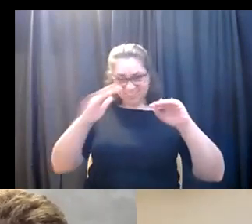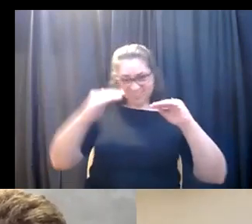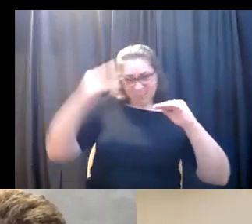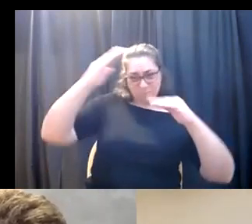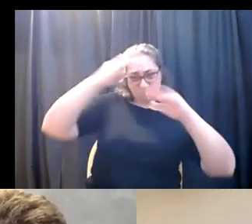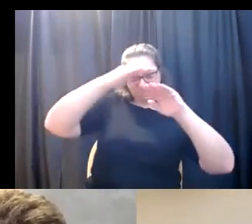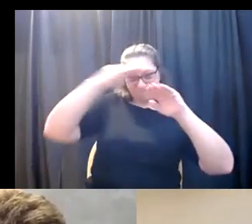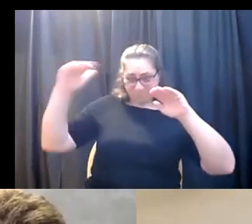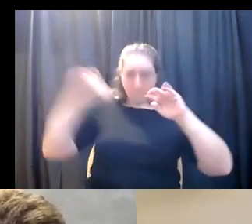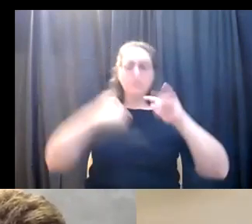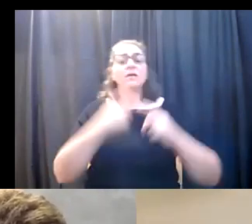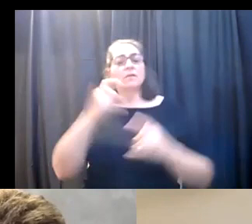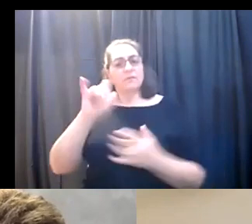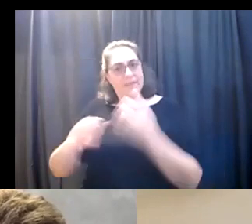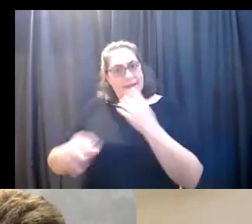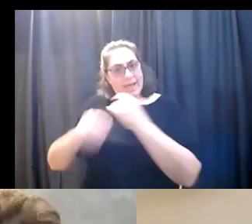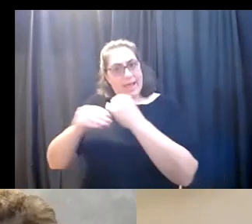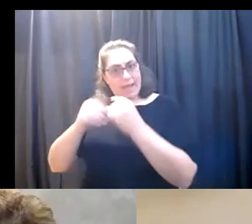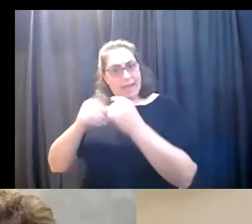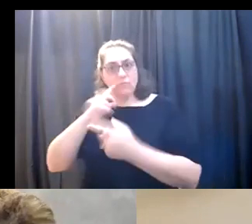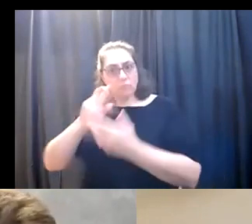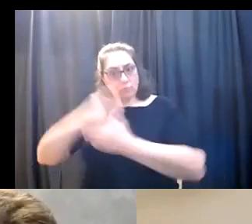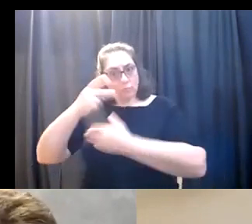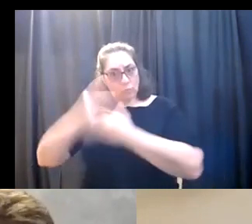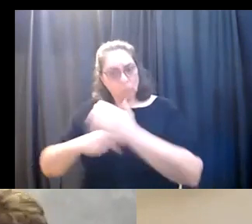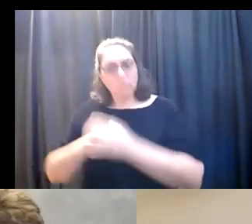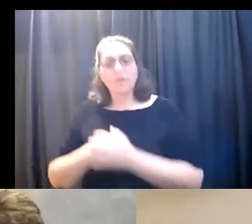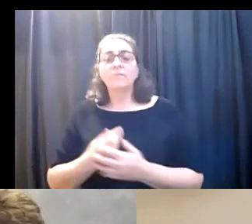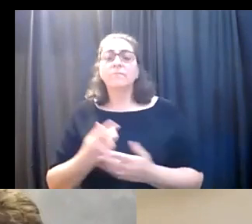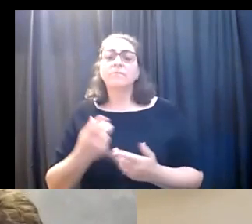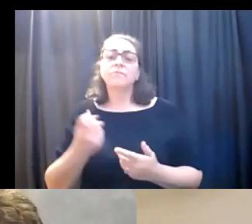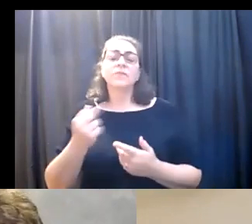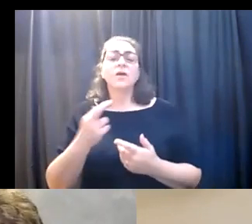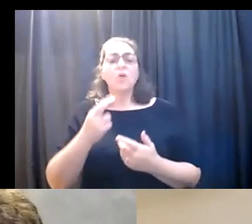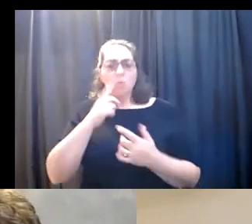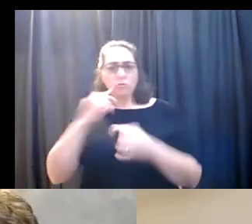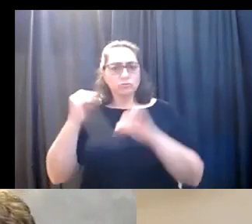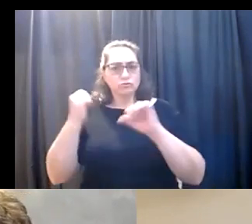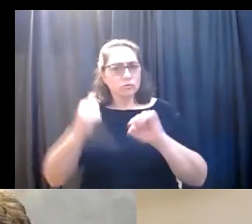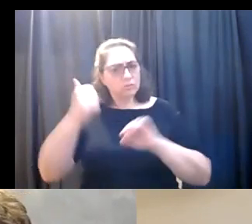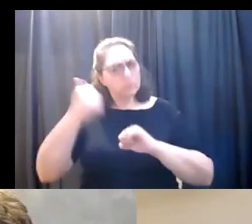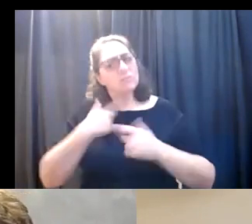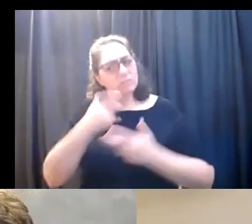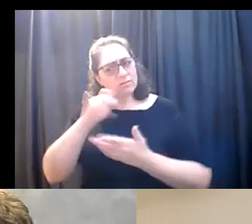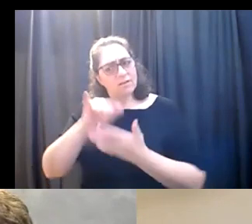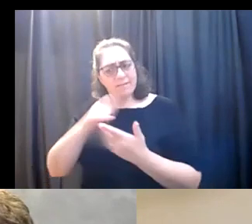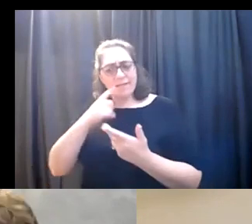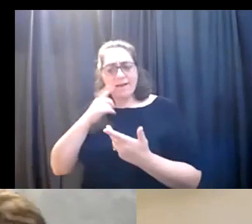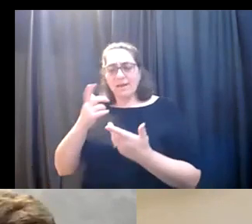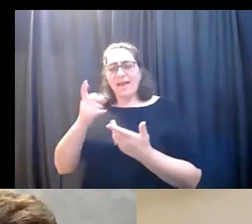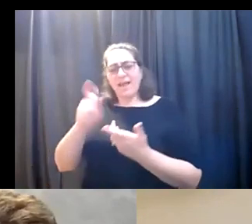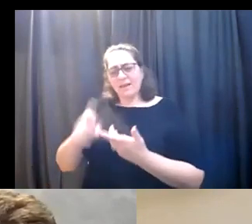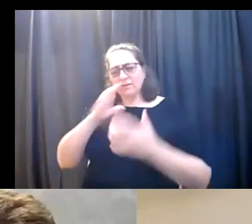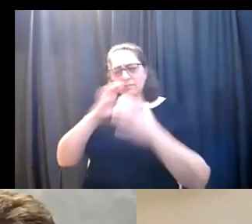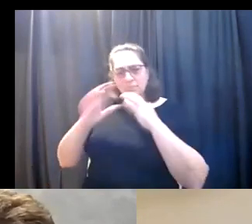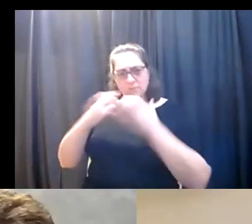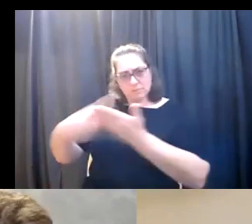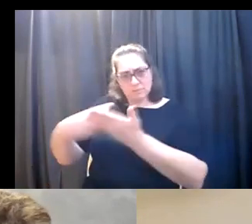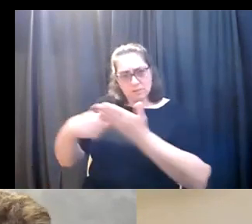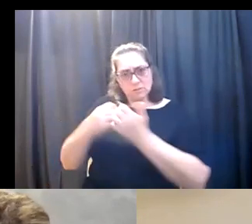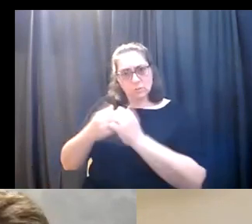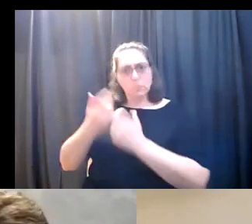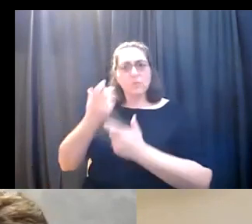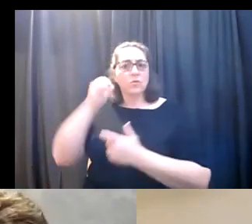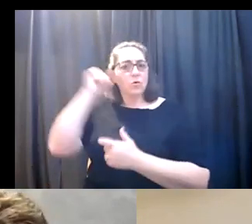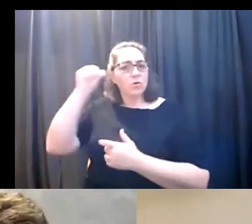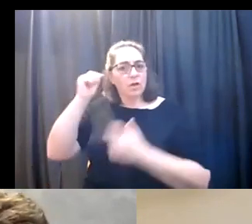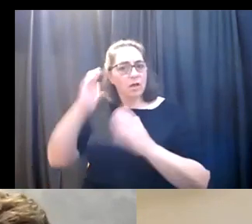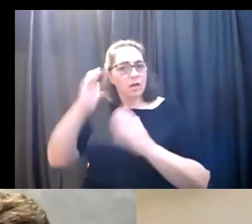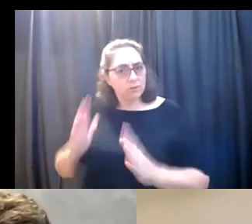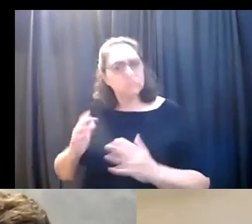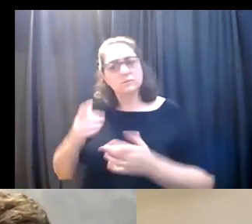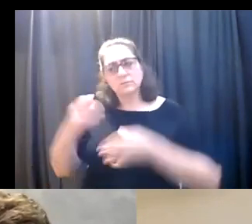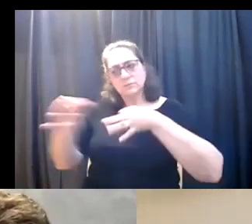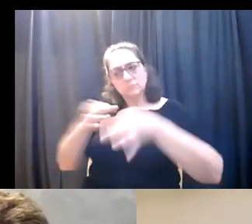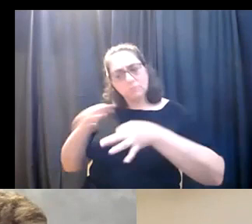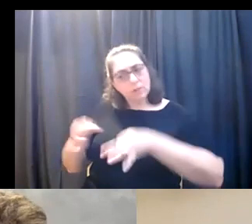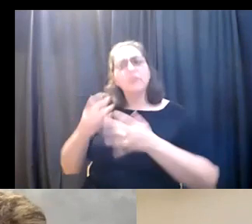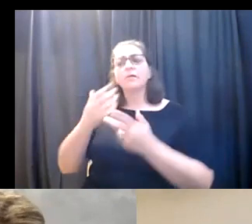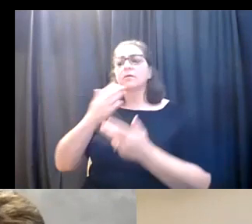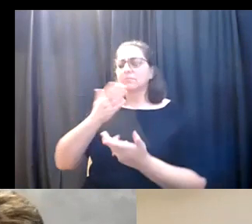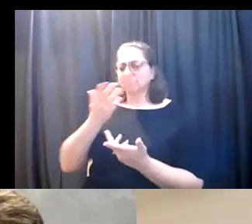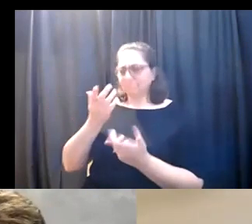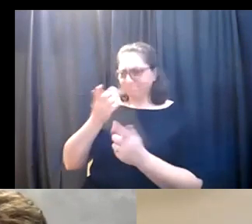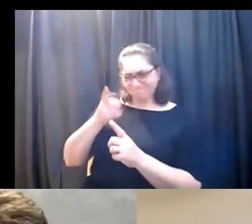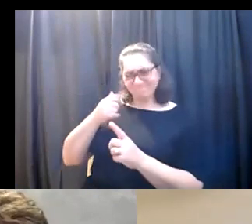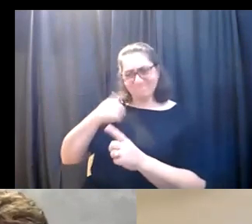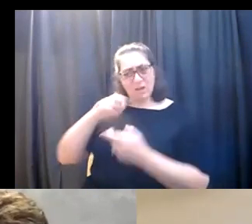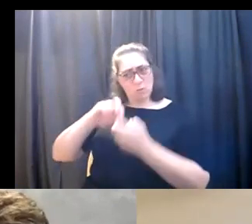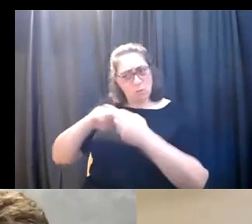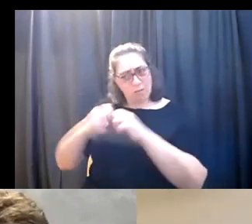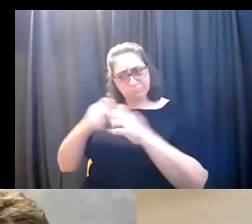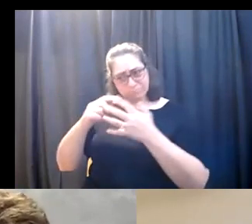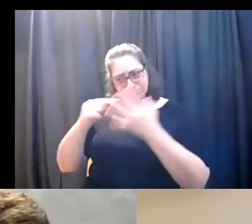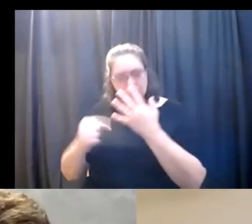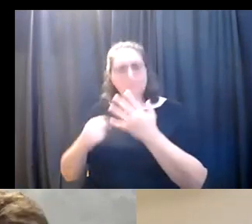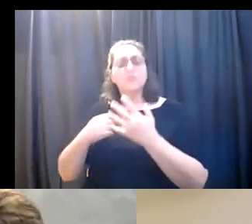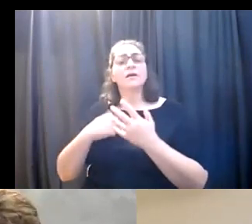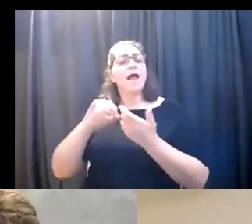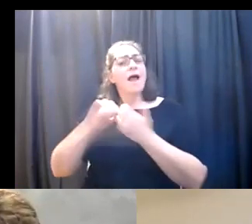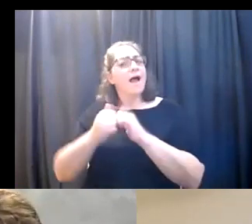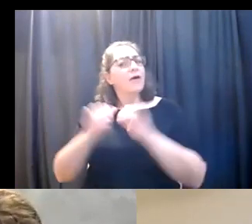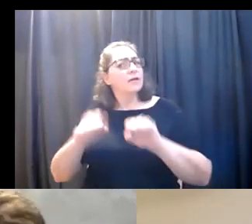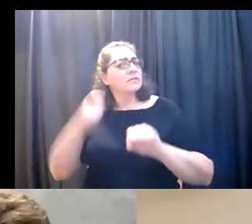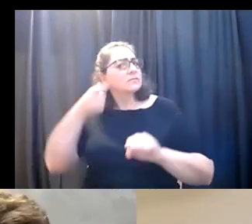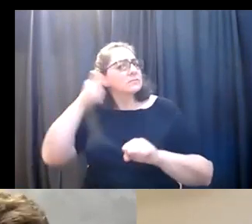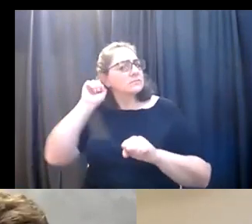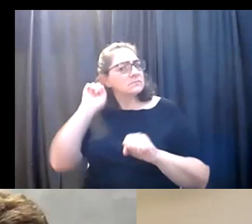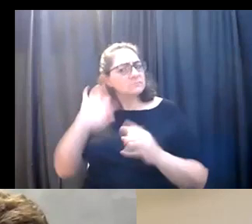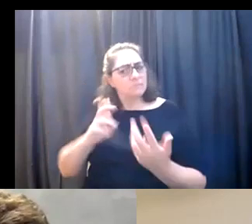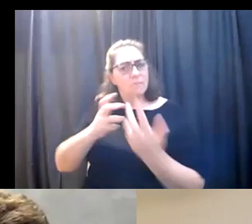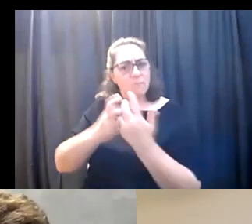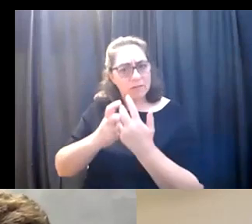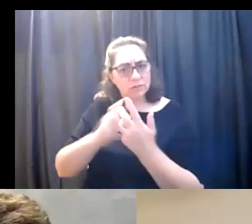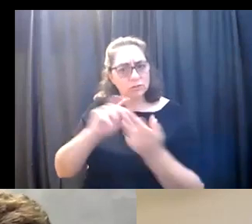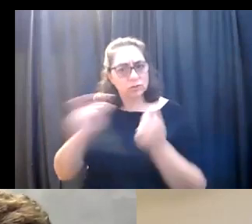Almost for sure, it would make it better. >> Thank you. Dr. Rennert, this is appropriate